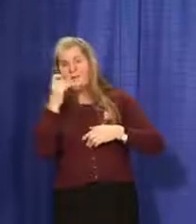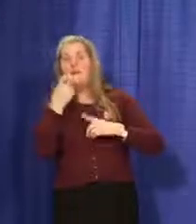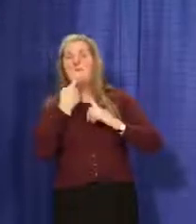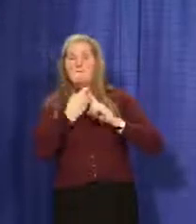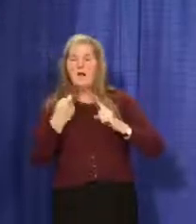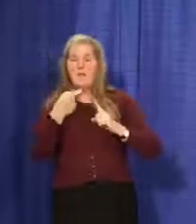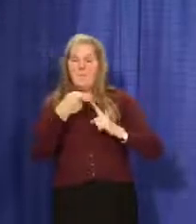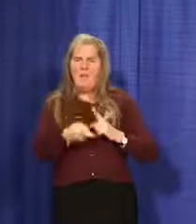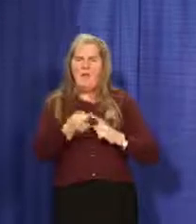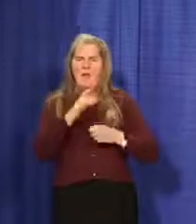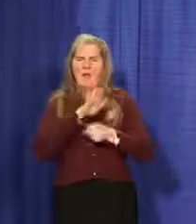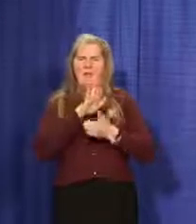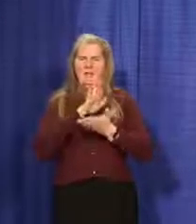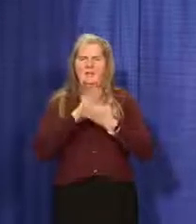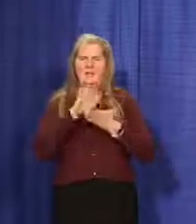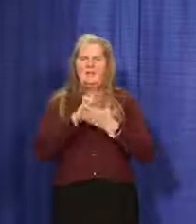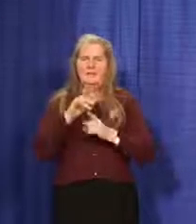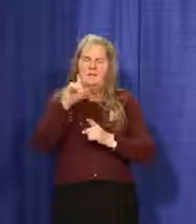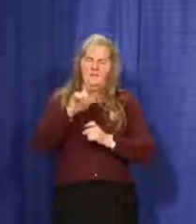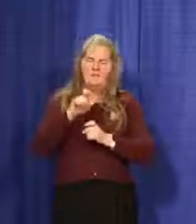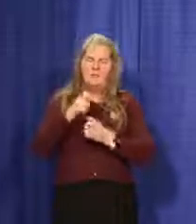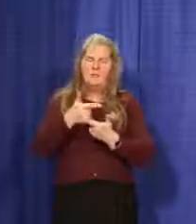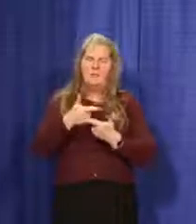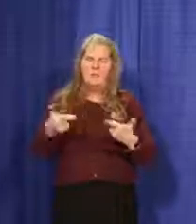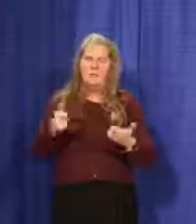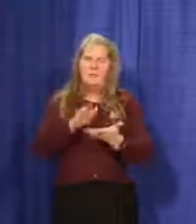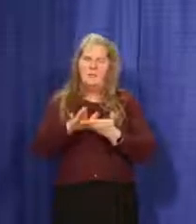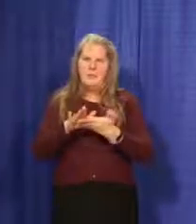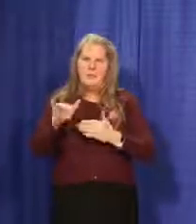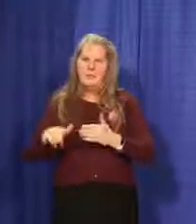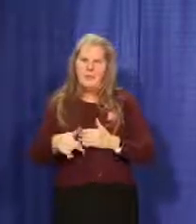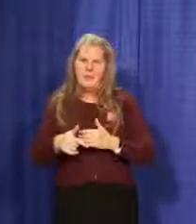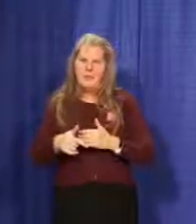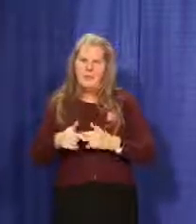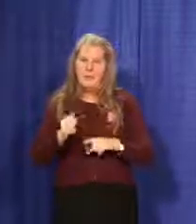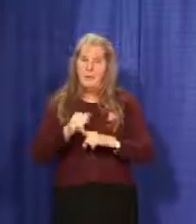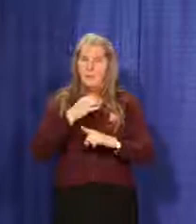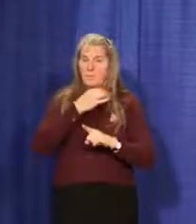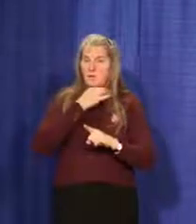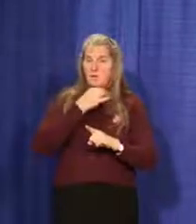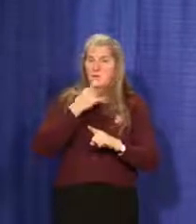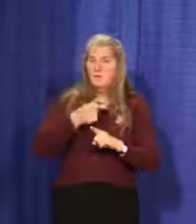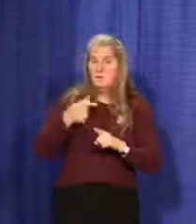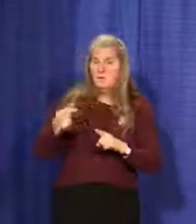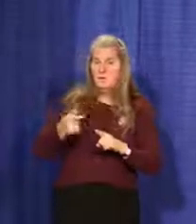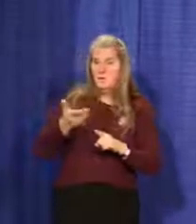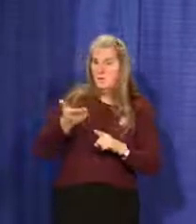those cleaning products. I am wondering if the government is looking into this or doing anything in response to the